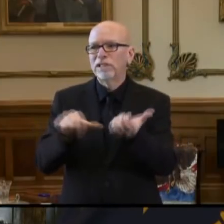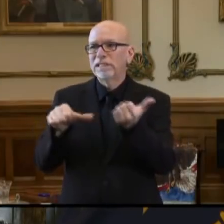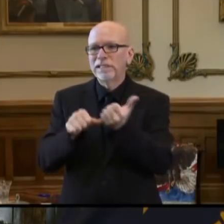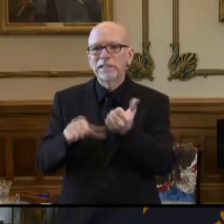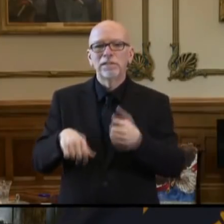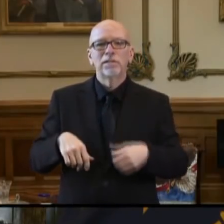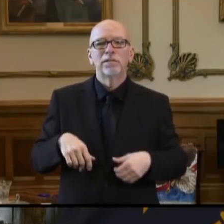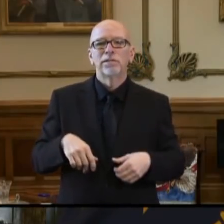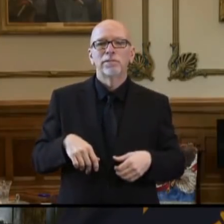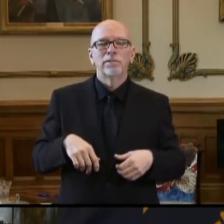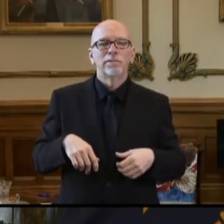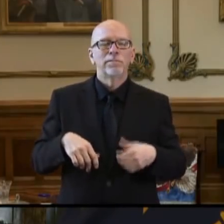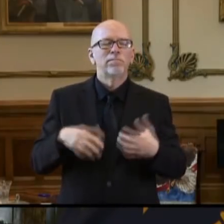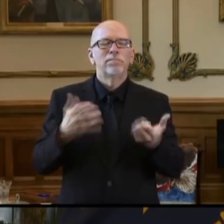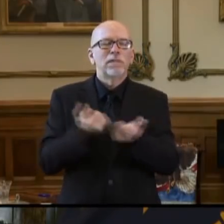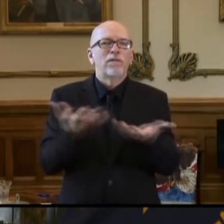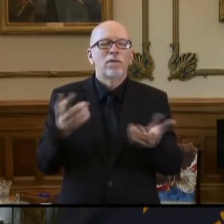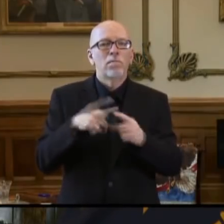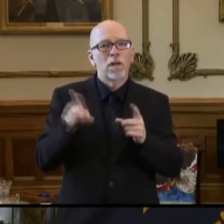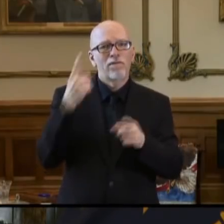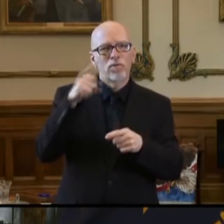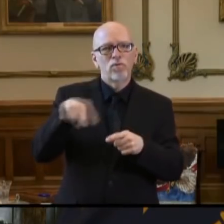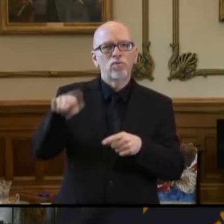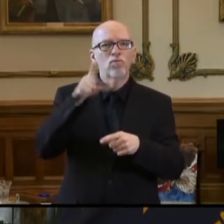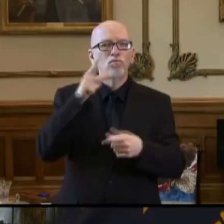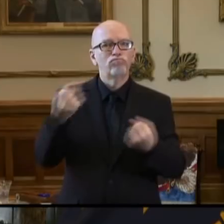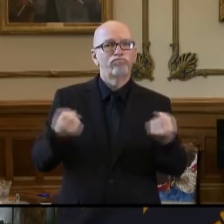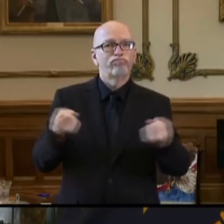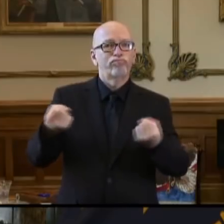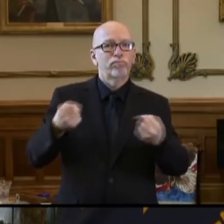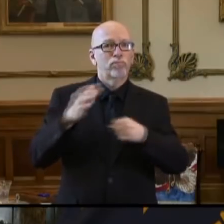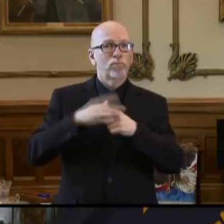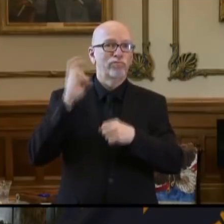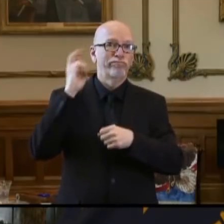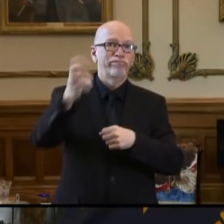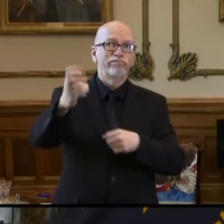JUST HOW HARD EVERYONE IS WORKING OUR DOCTORS OR NURSES